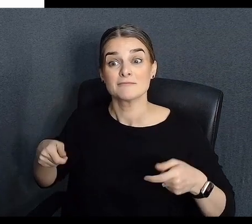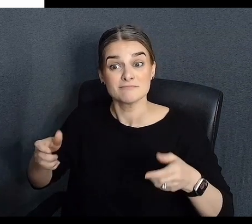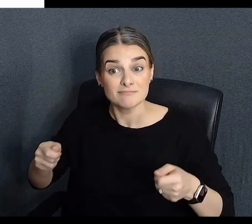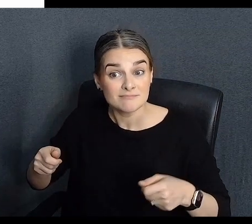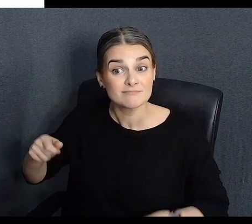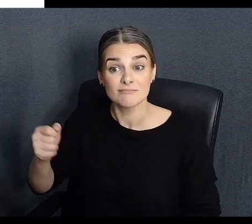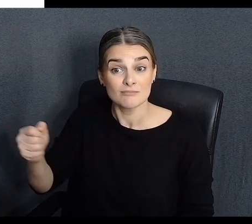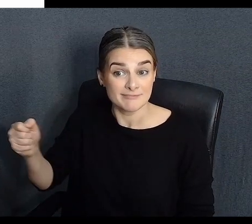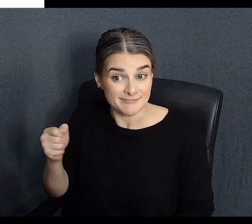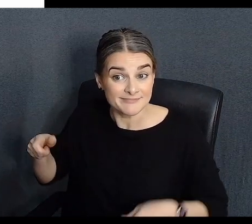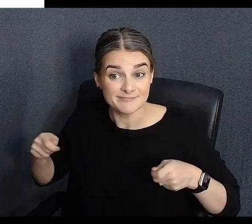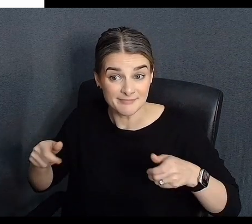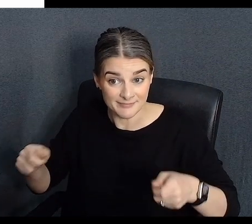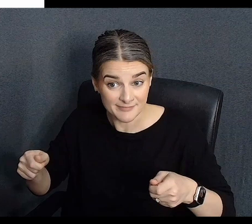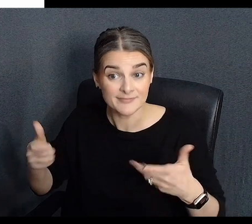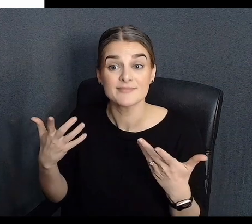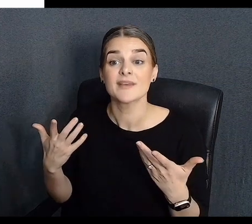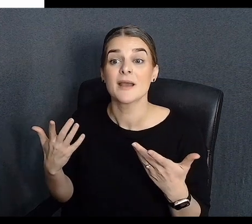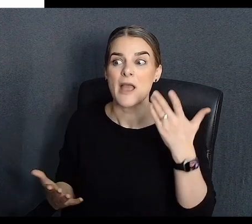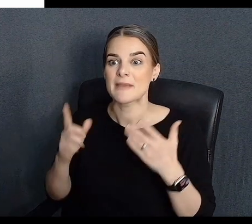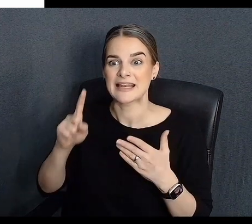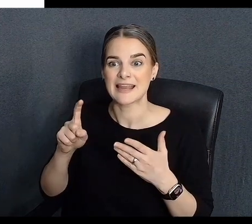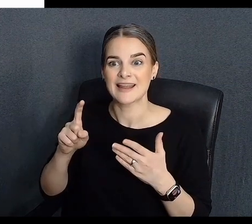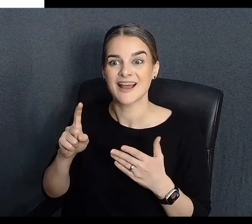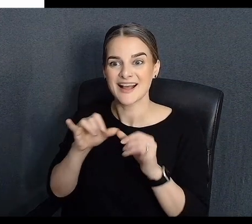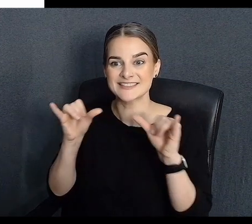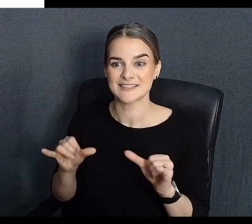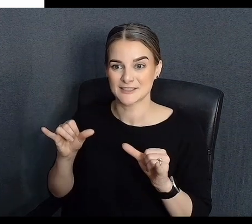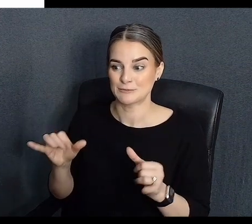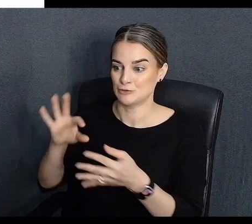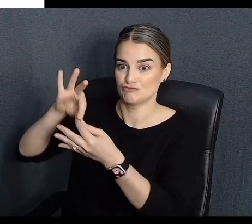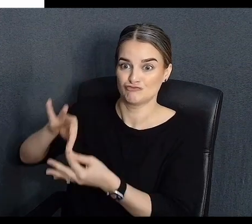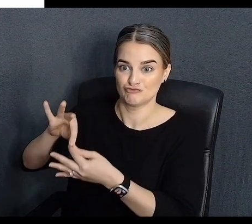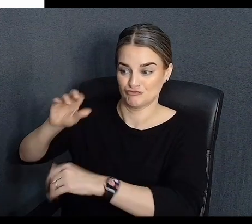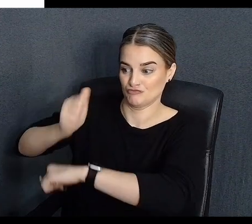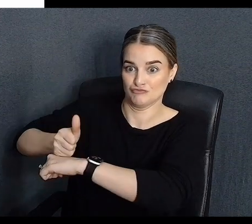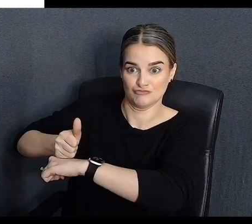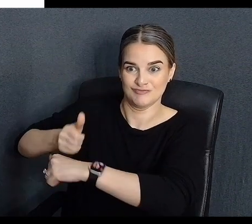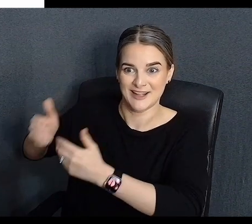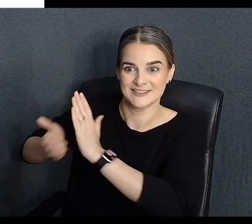we might need a mounting system to attach our communication device. We might need a key guard.